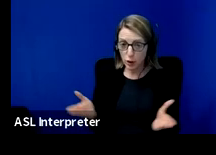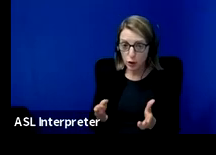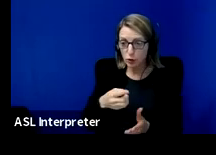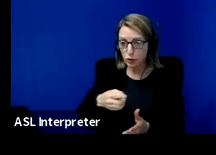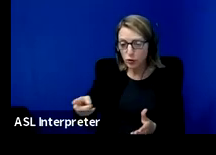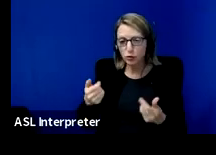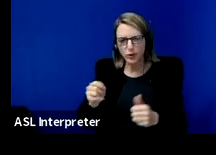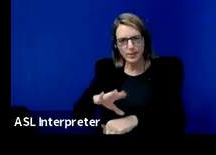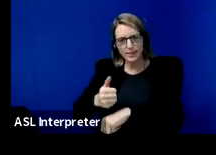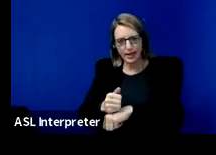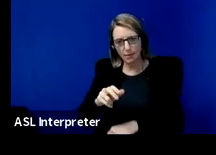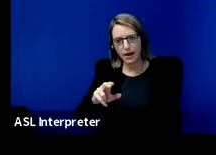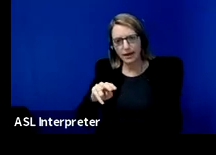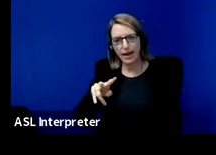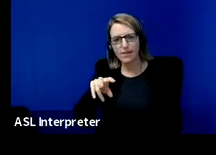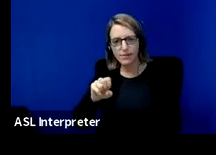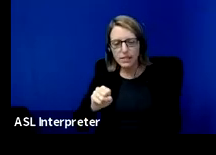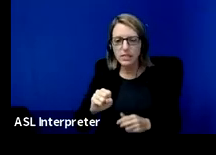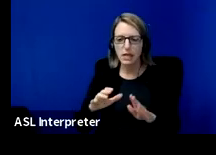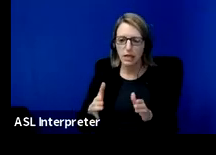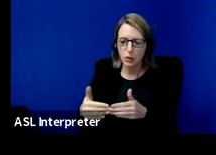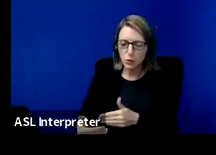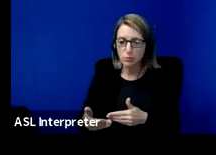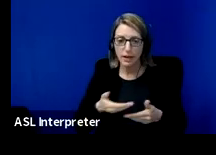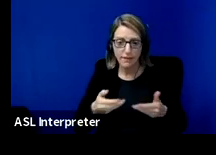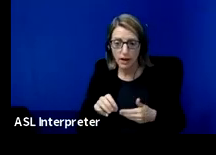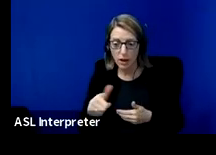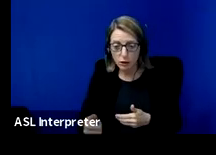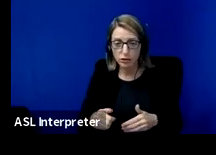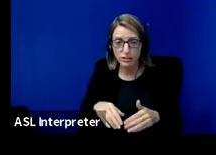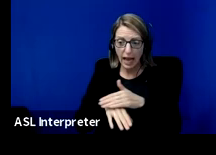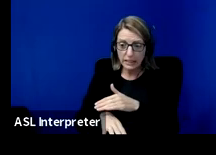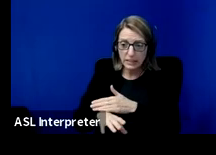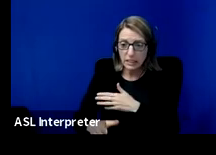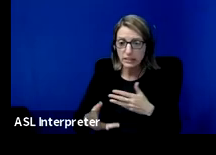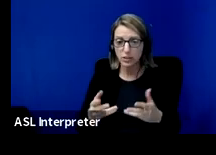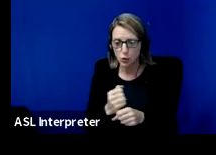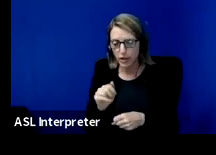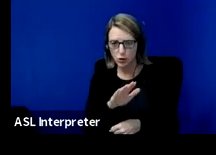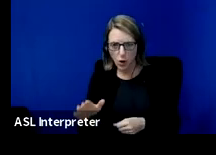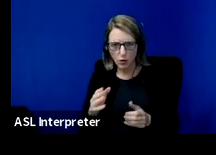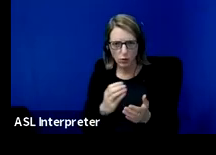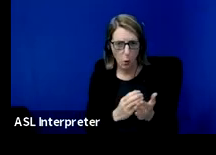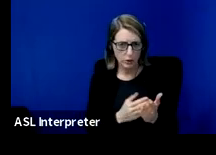ESD 113 - Andrew Hickman: And seeing if you could invite others access or create your own course. So we were just want to get a couple pieces of feedback.